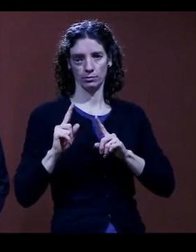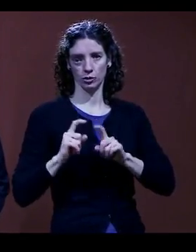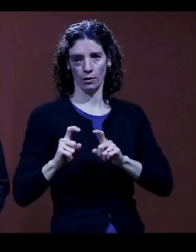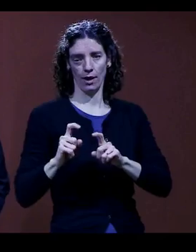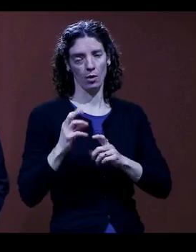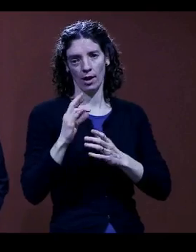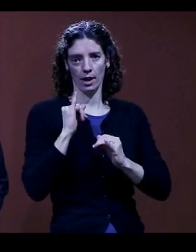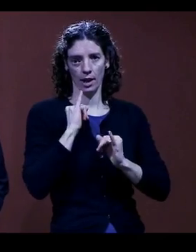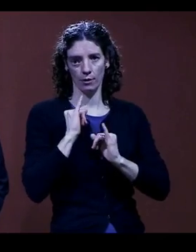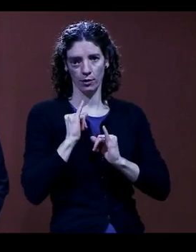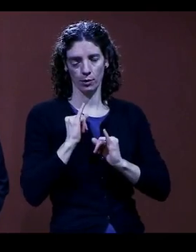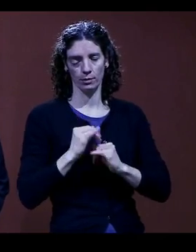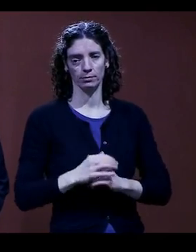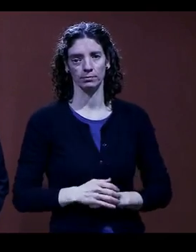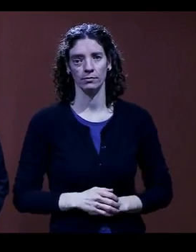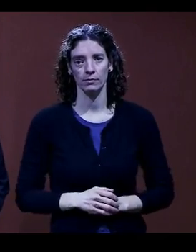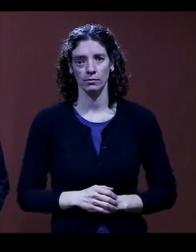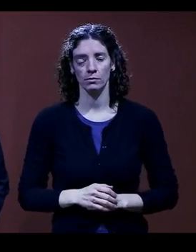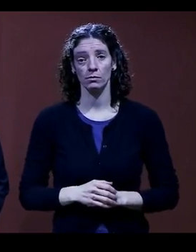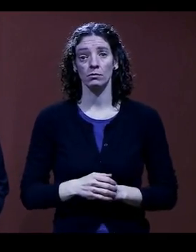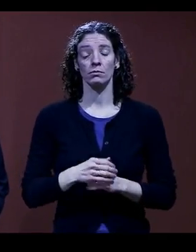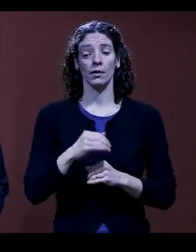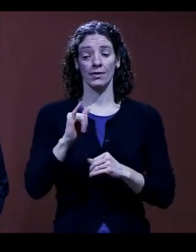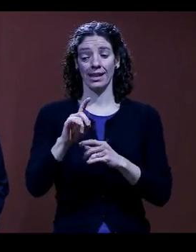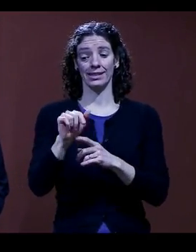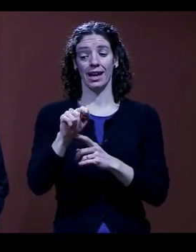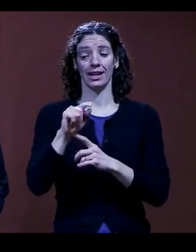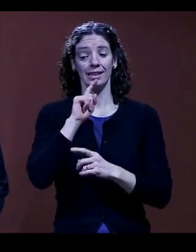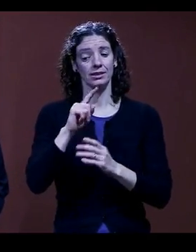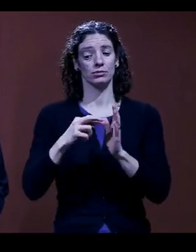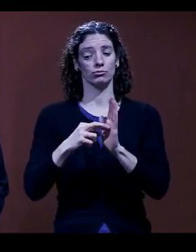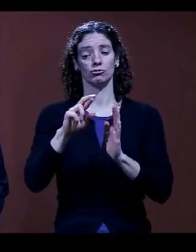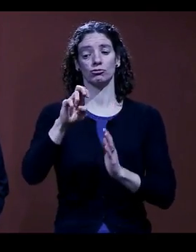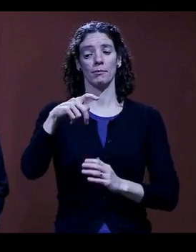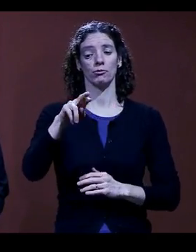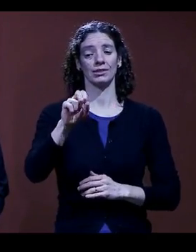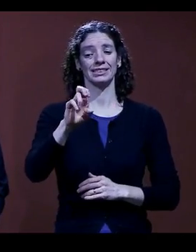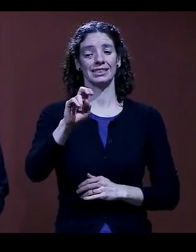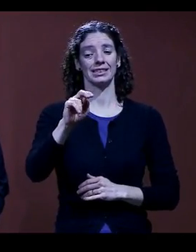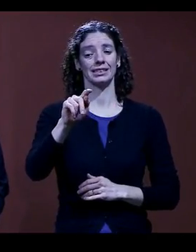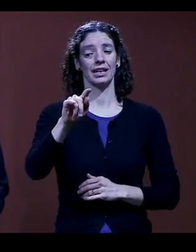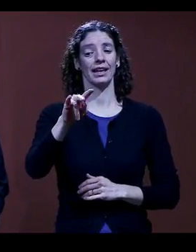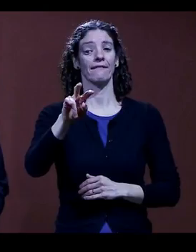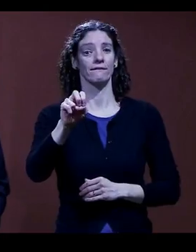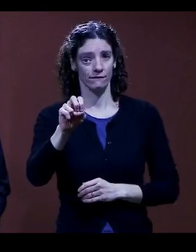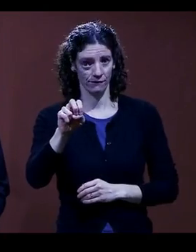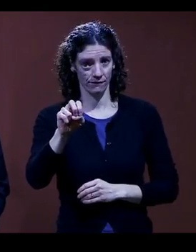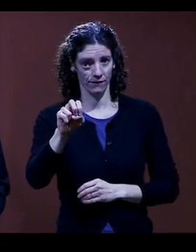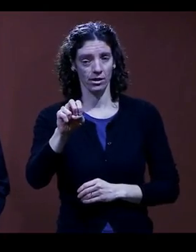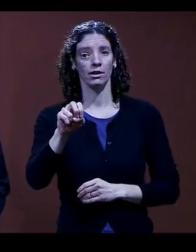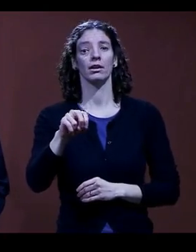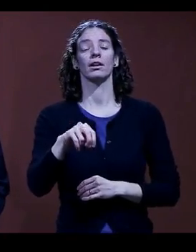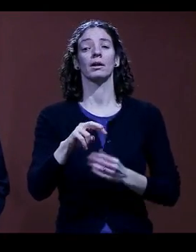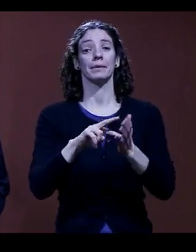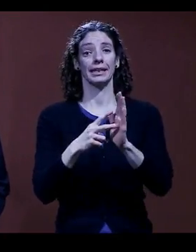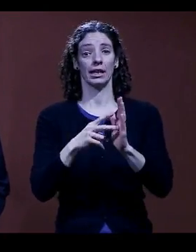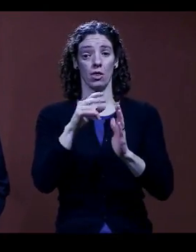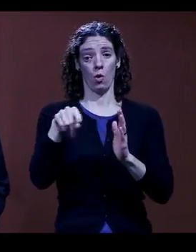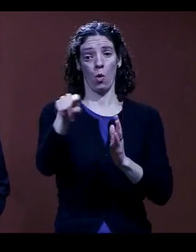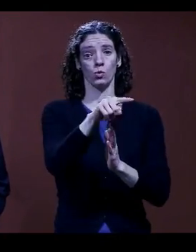Representativeness measures how similar those who responded to the survey are to the target population.